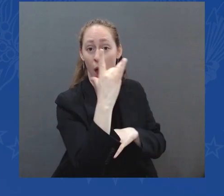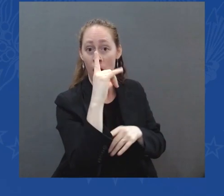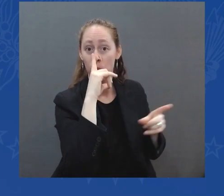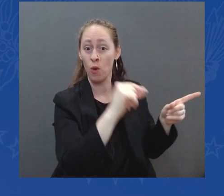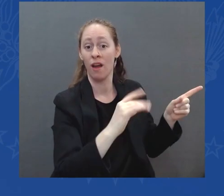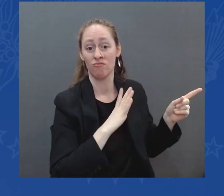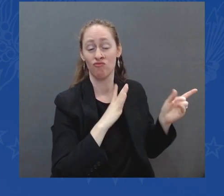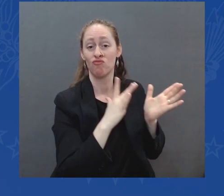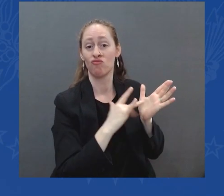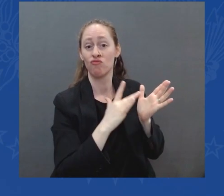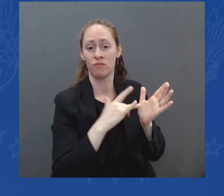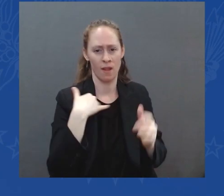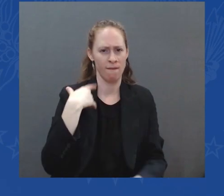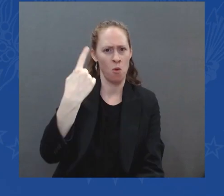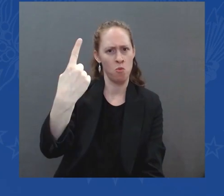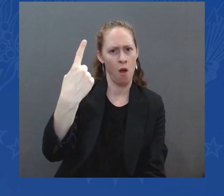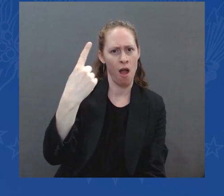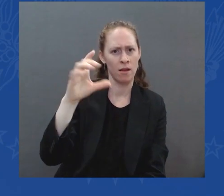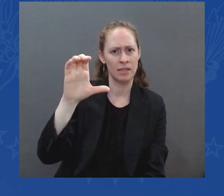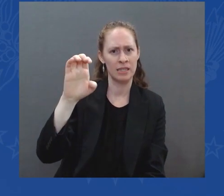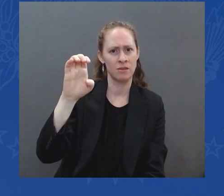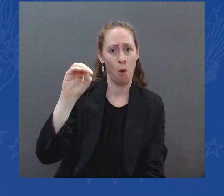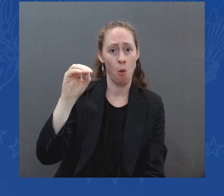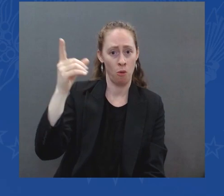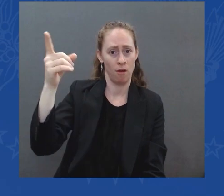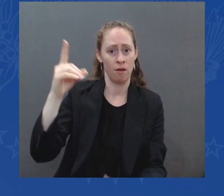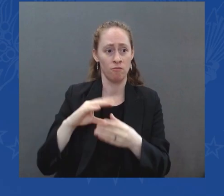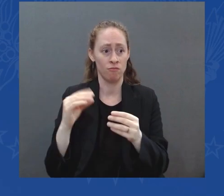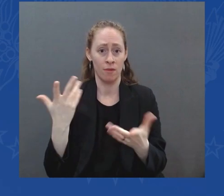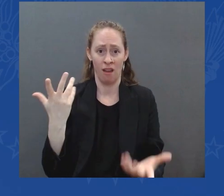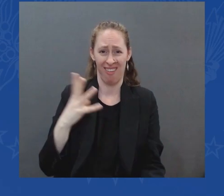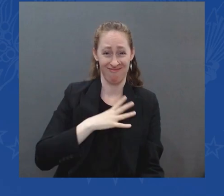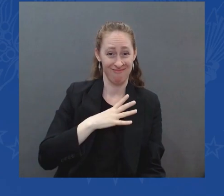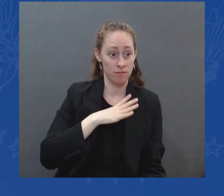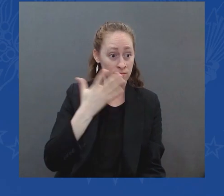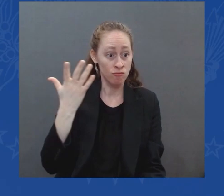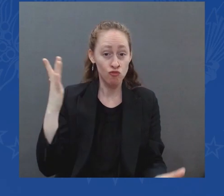They're not going to step up the production. I say: Enough.